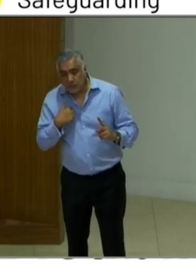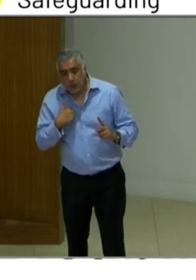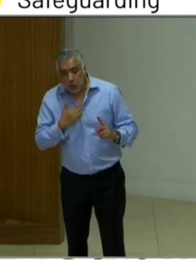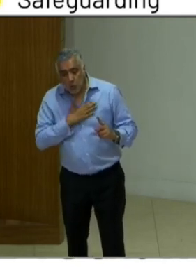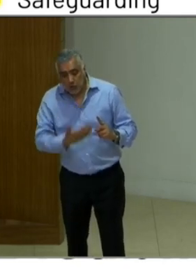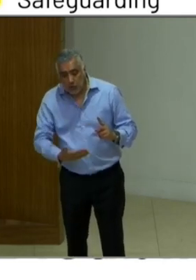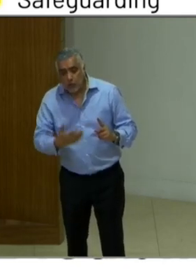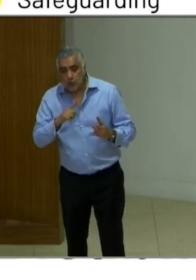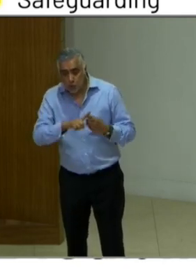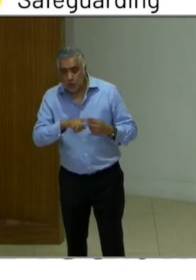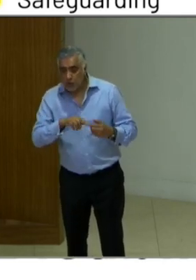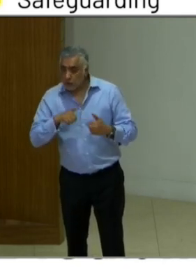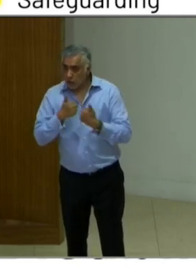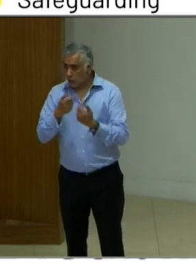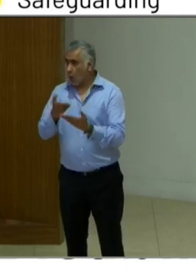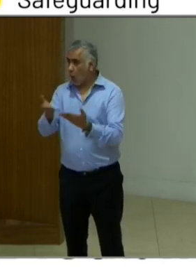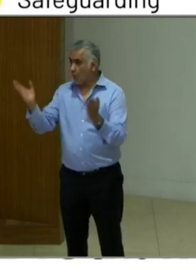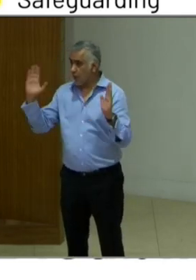all of us and for opening a path